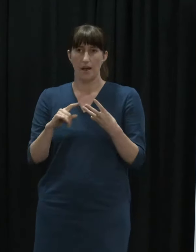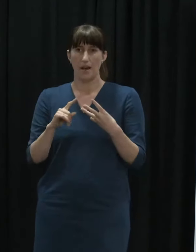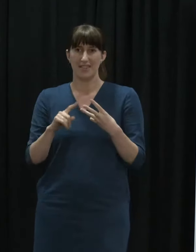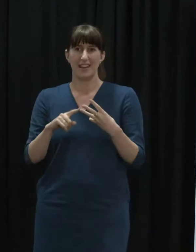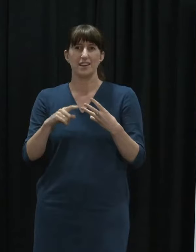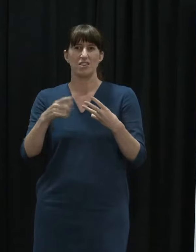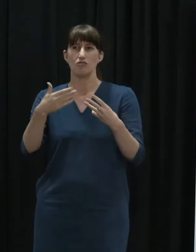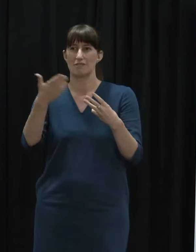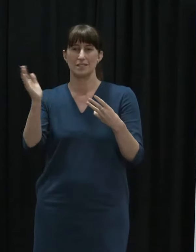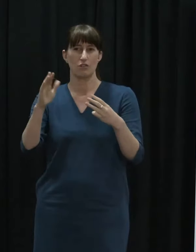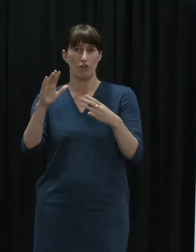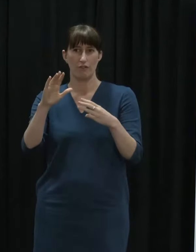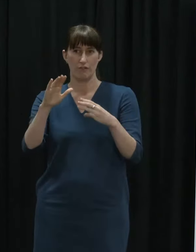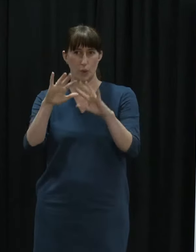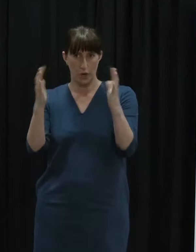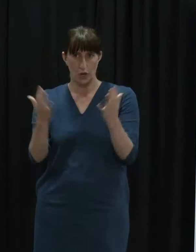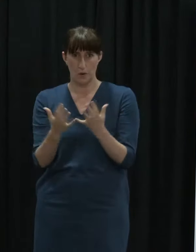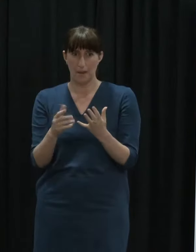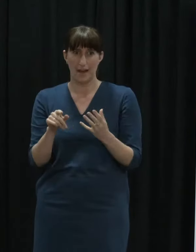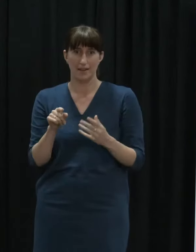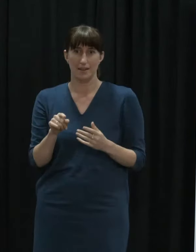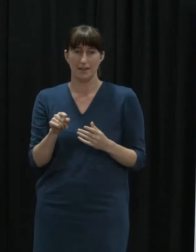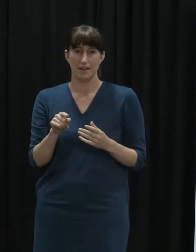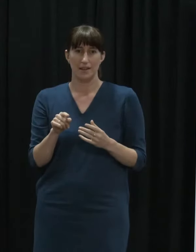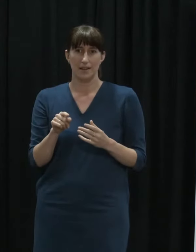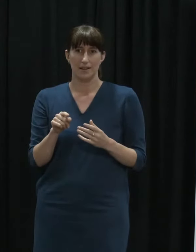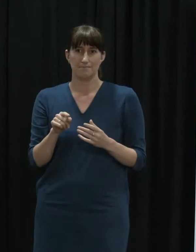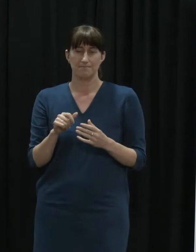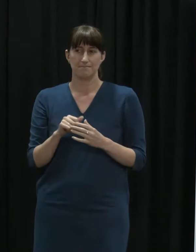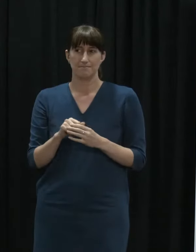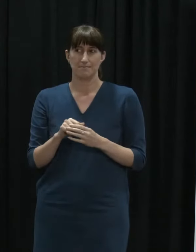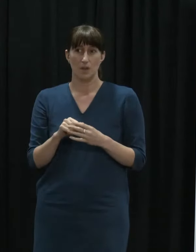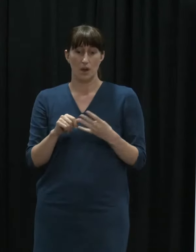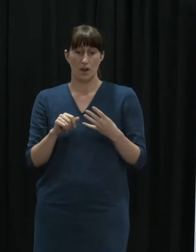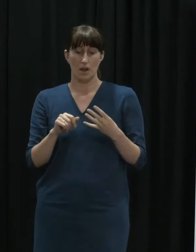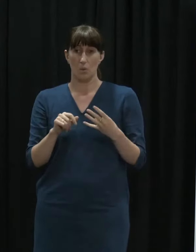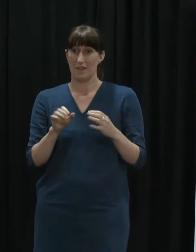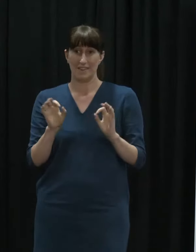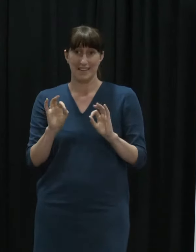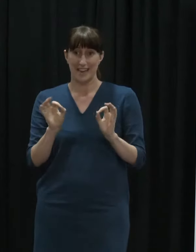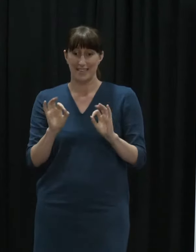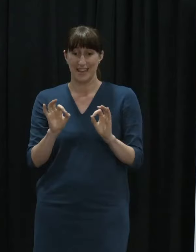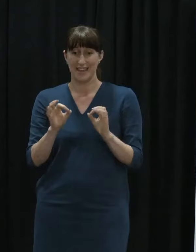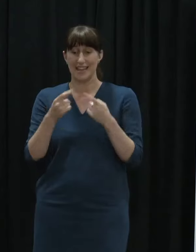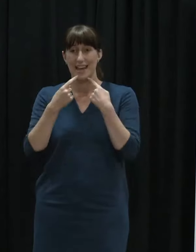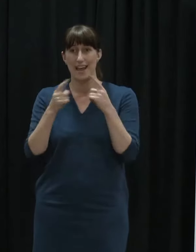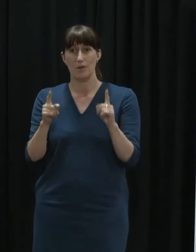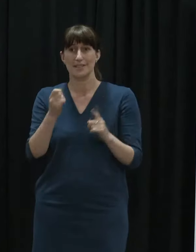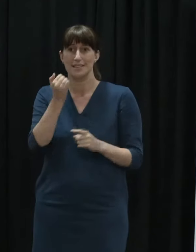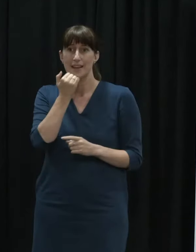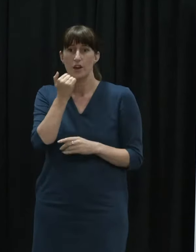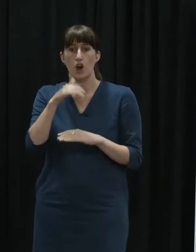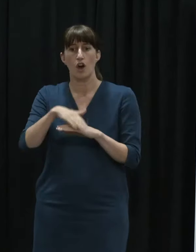that. But at this stage we haven't carte blanche said this is the